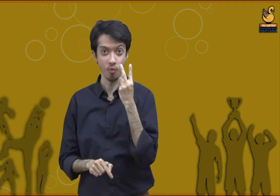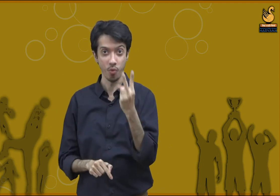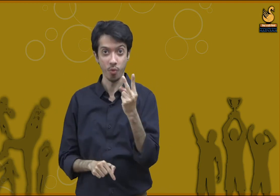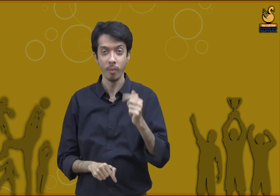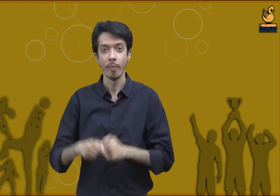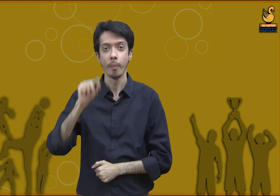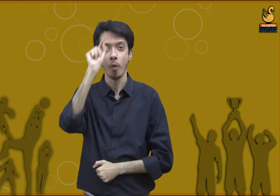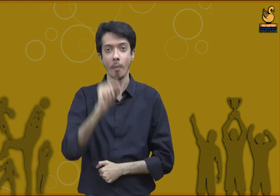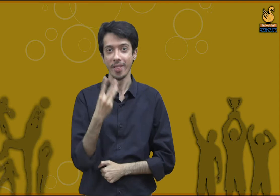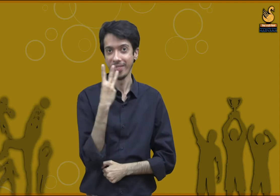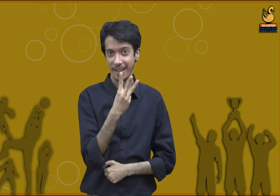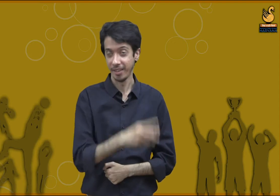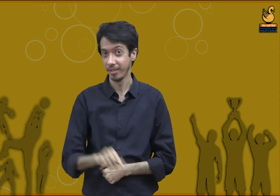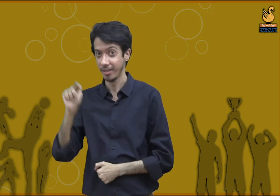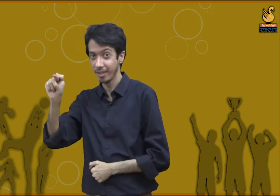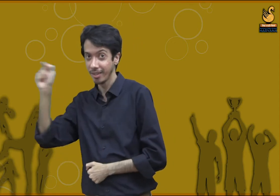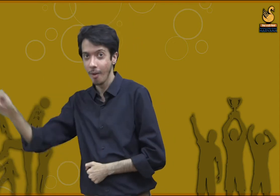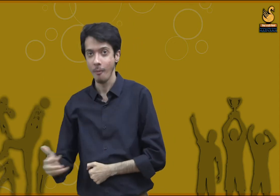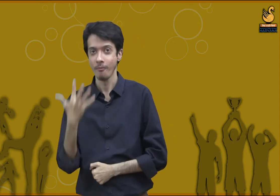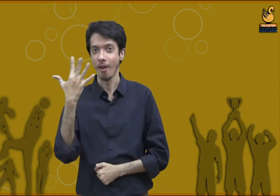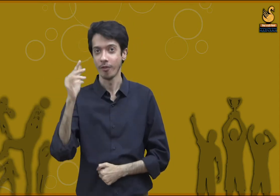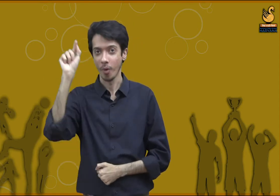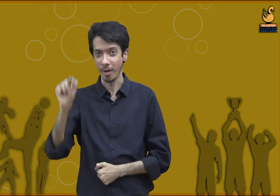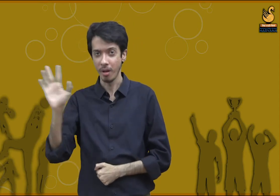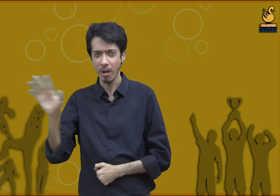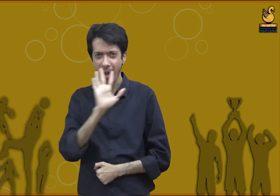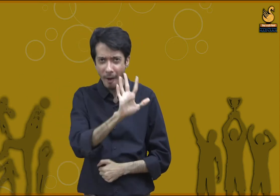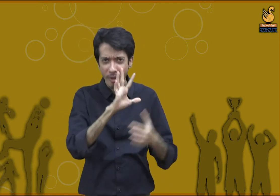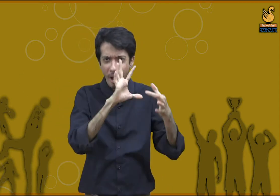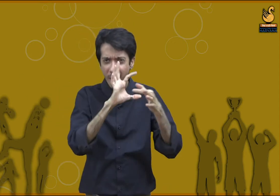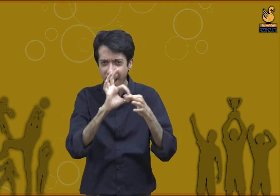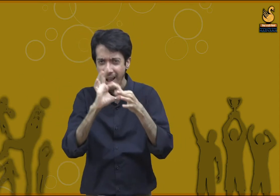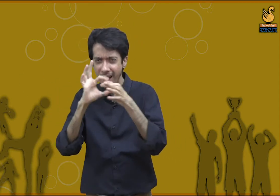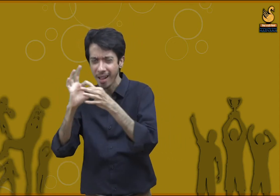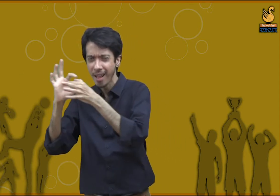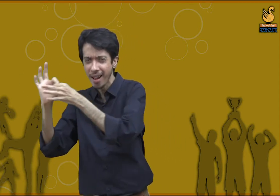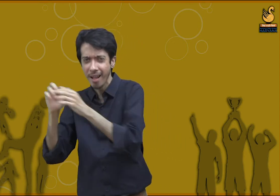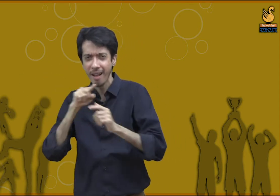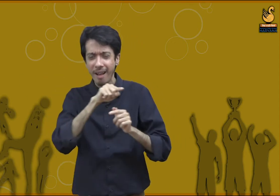First two diagrams have three objectives in each and the last two diagrams have five objectives in each.